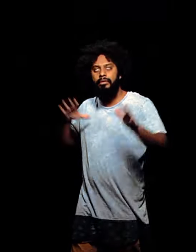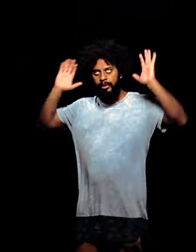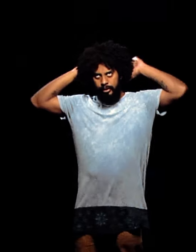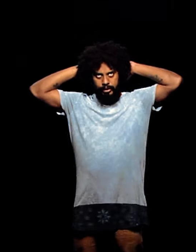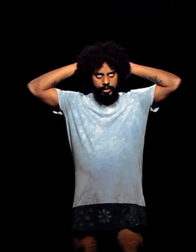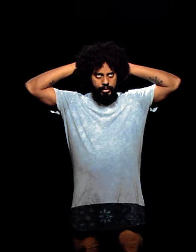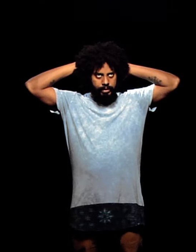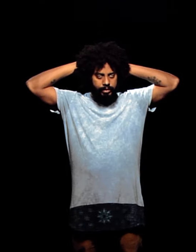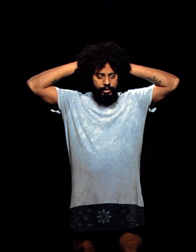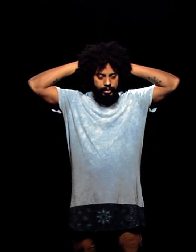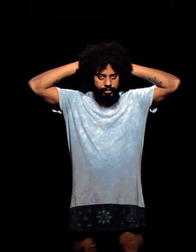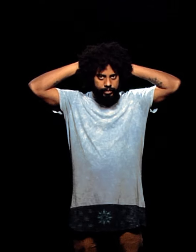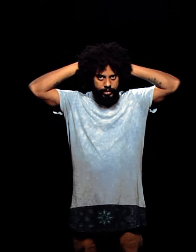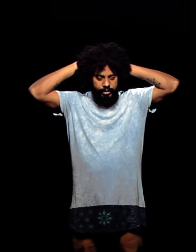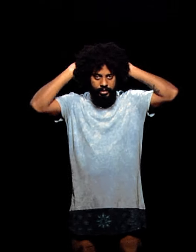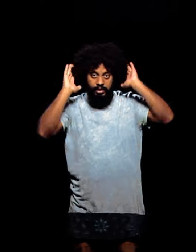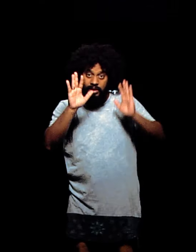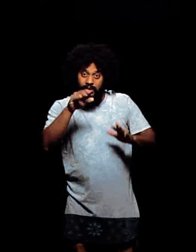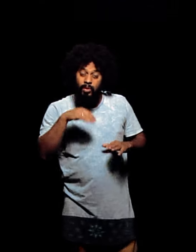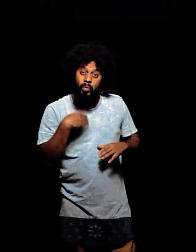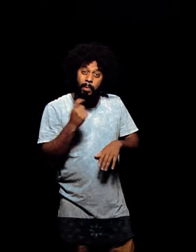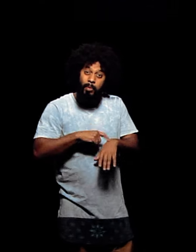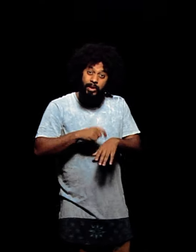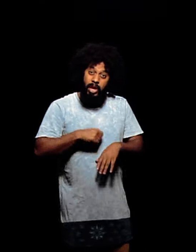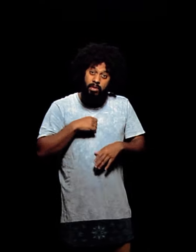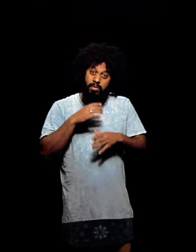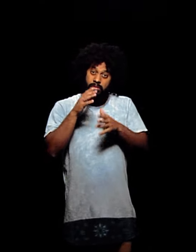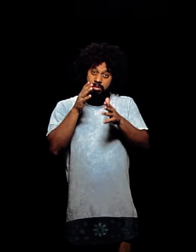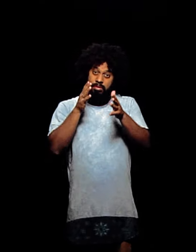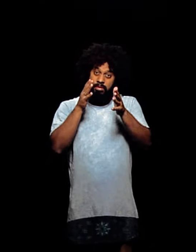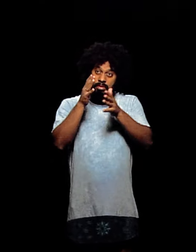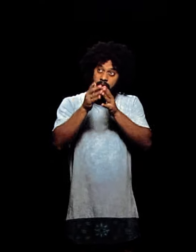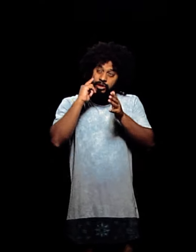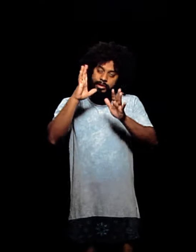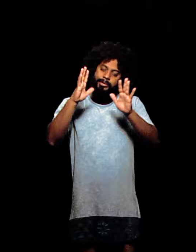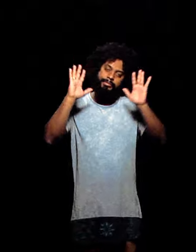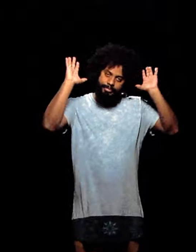I tried to signal but I had to keep my hand up,